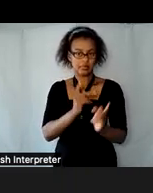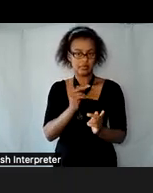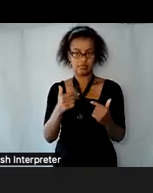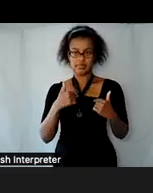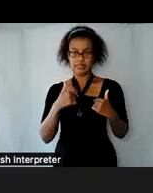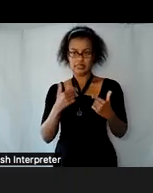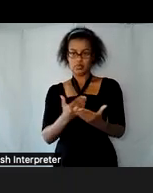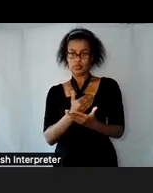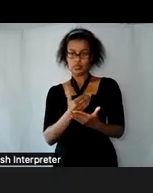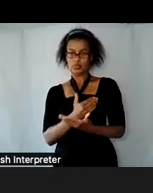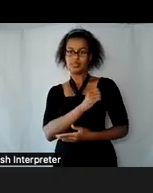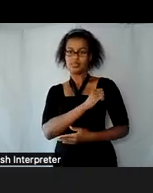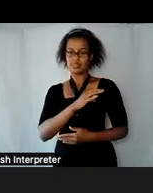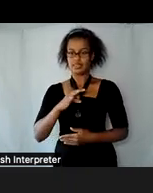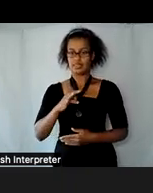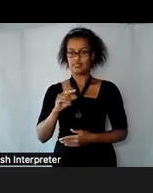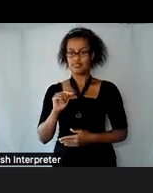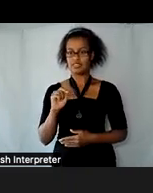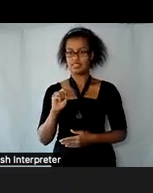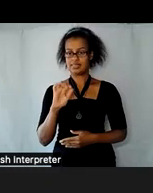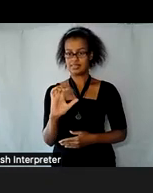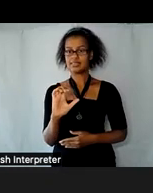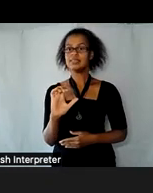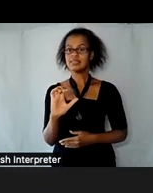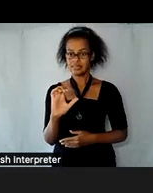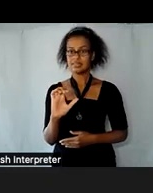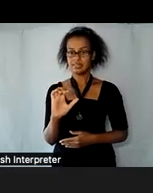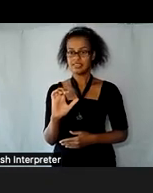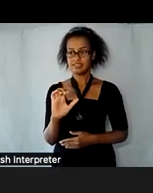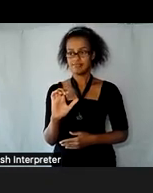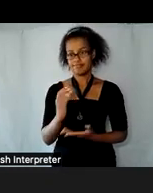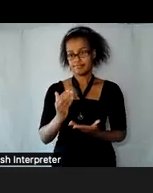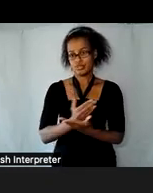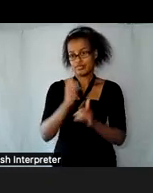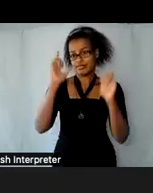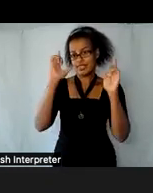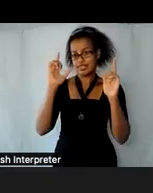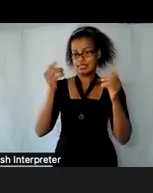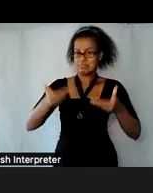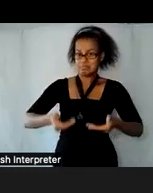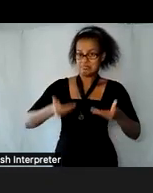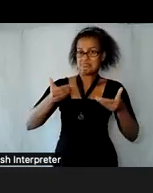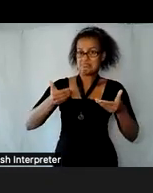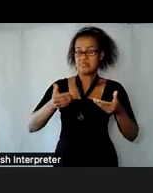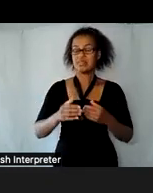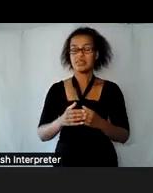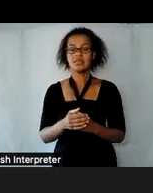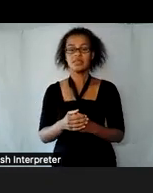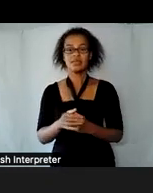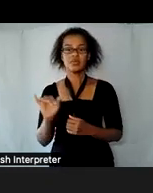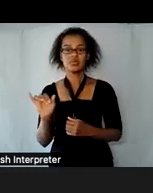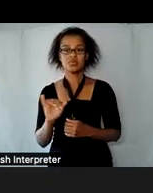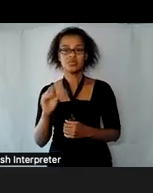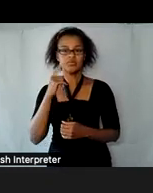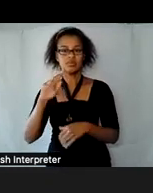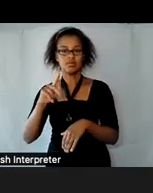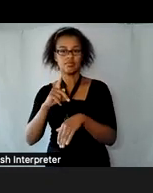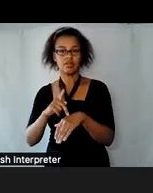And we have new staff at Parks, Forestry and Recreation and Black Creek community farms.